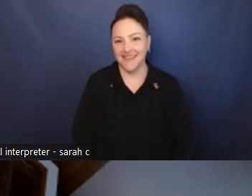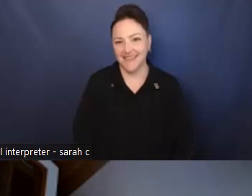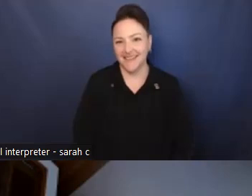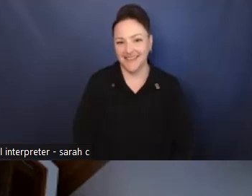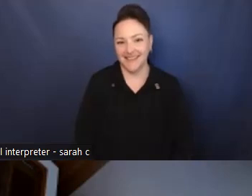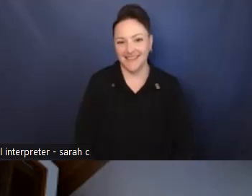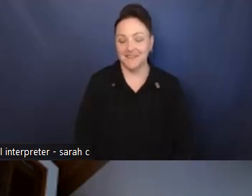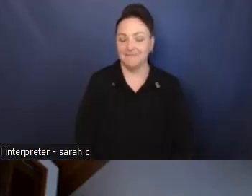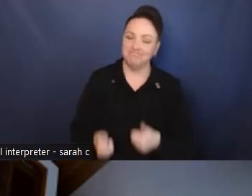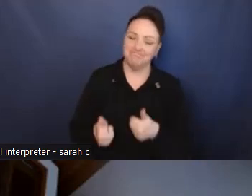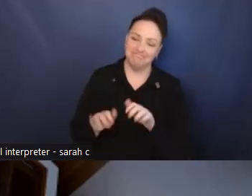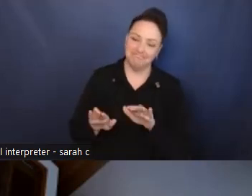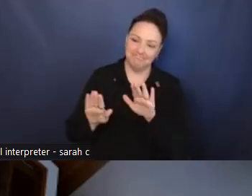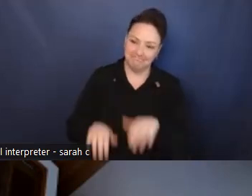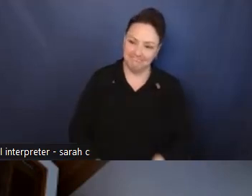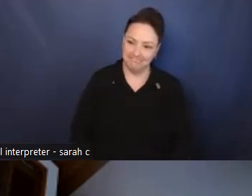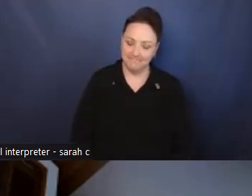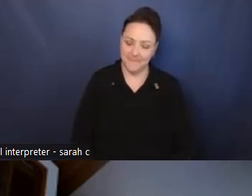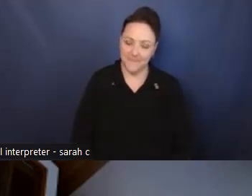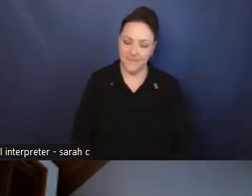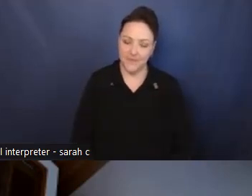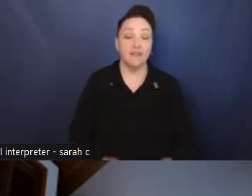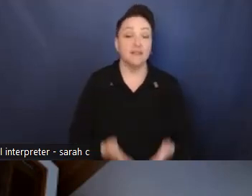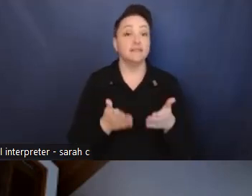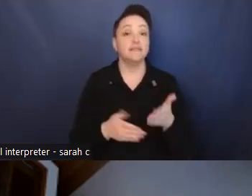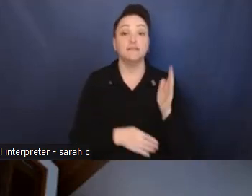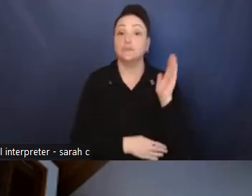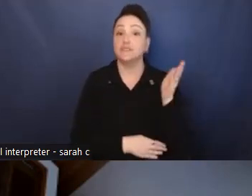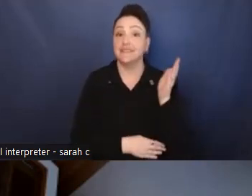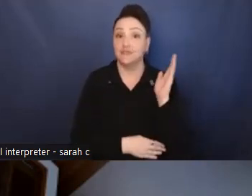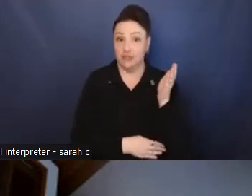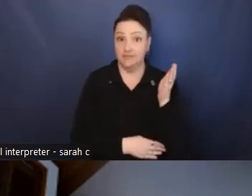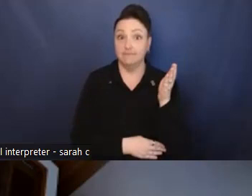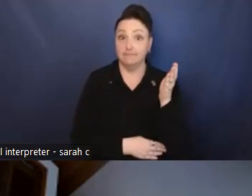Wonderful. And we'll get these presentations out to you soon. As I said in the chat.